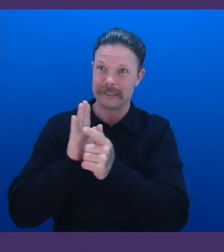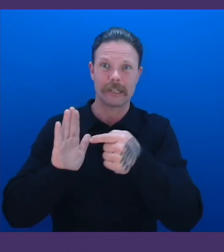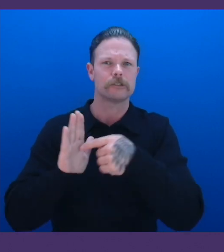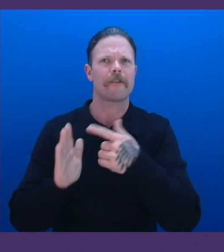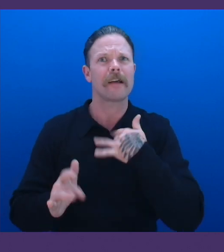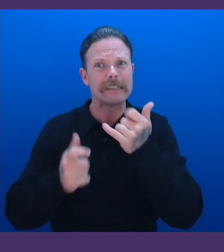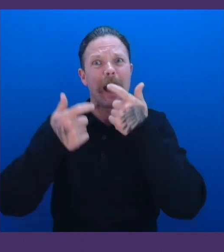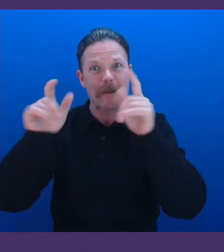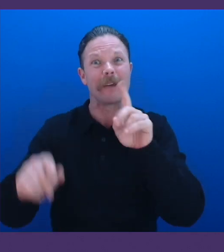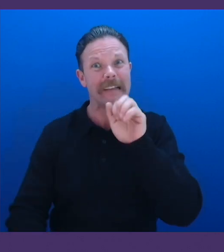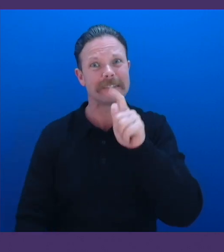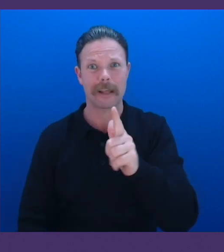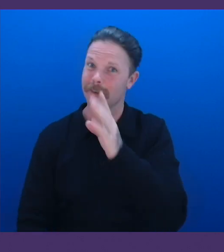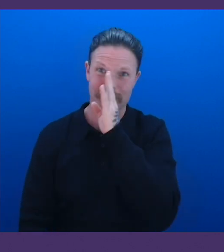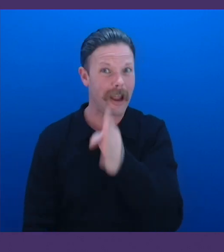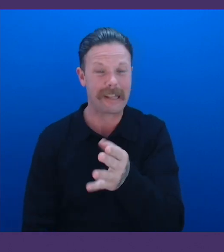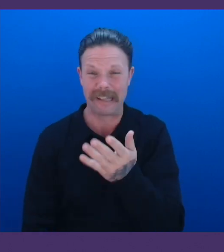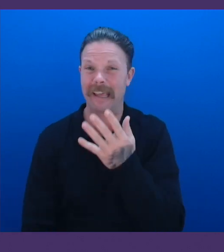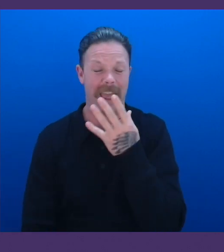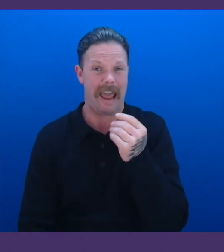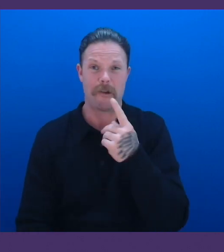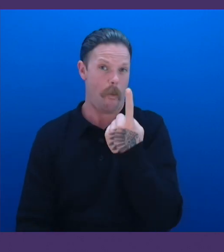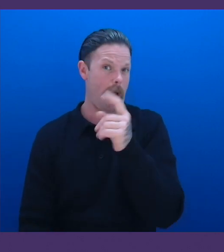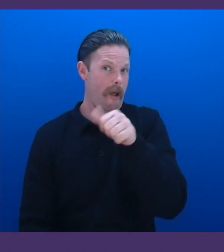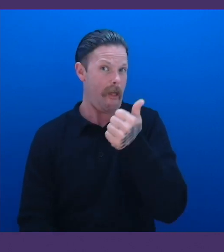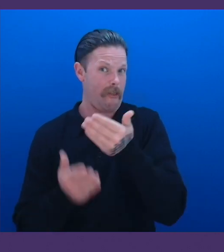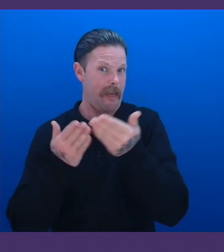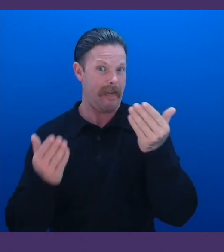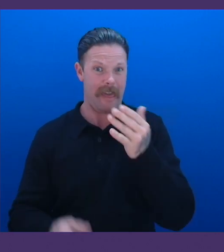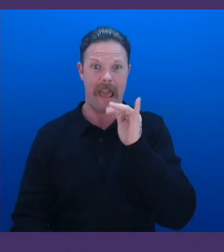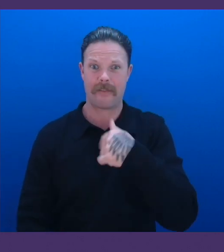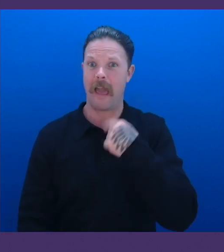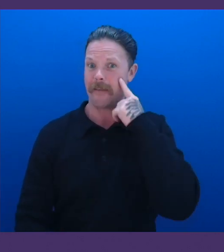And one other thing I think that's unique to this is many